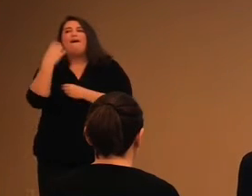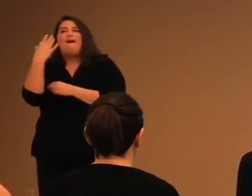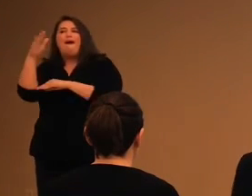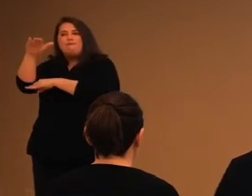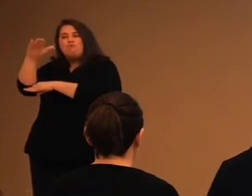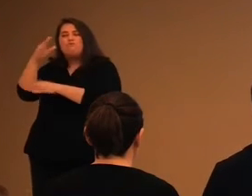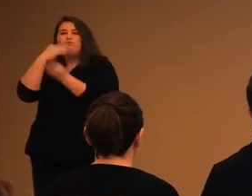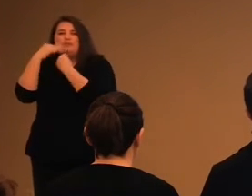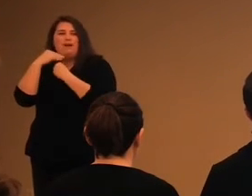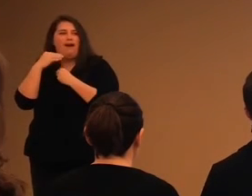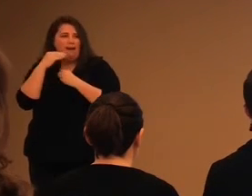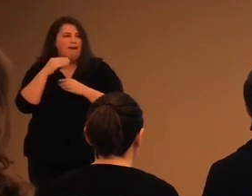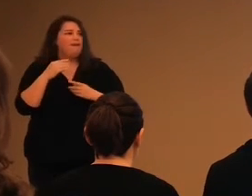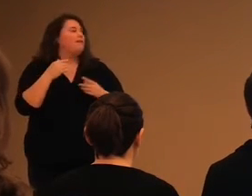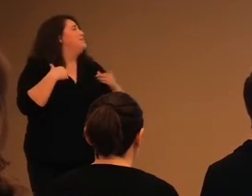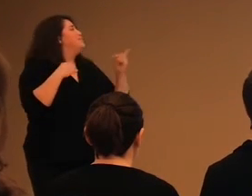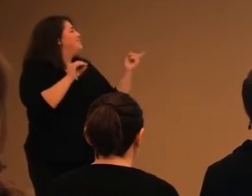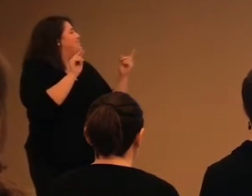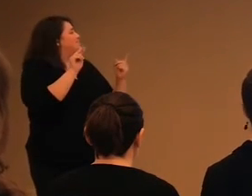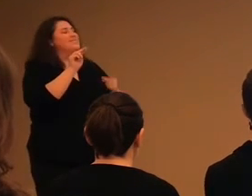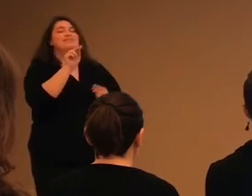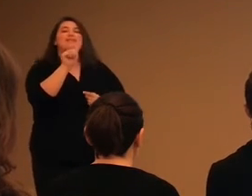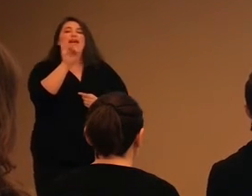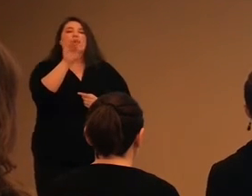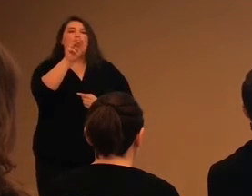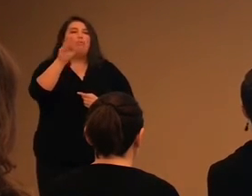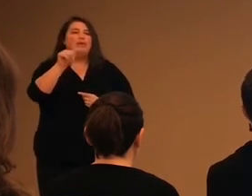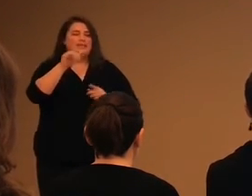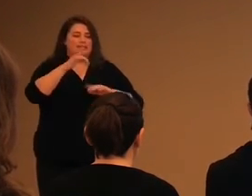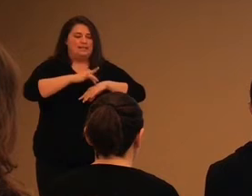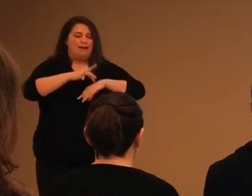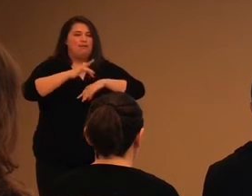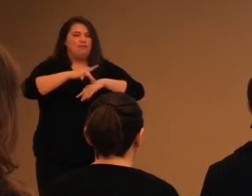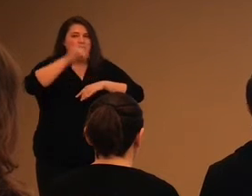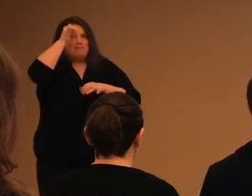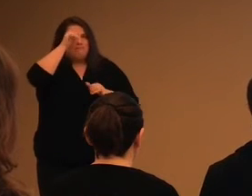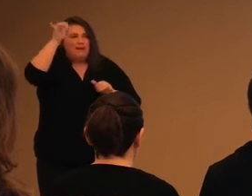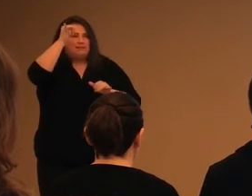Here's Omni only testing out the tactile of the small bison we have the large bison